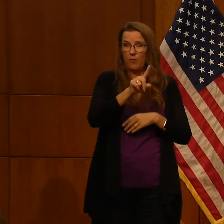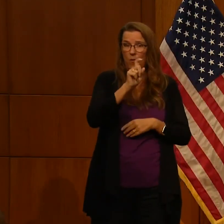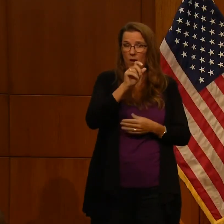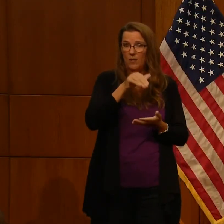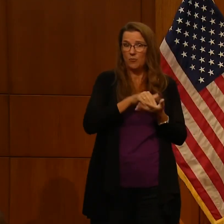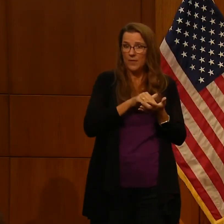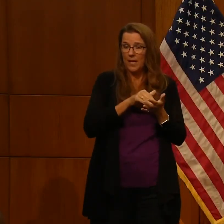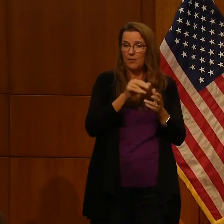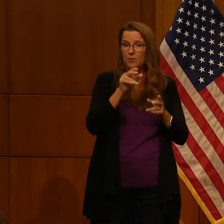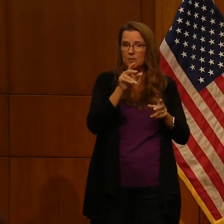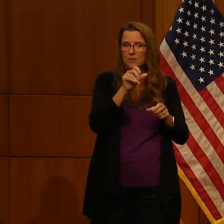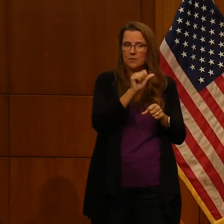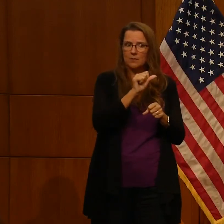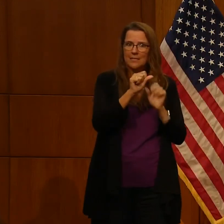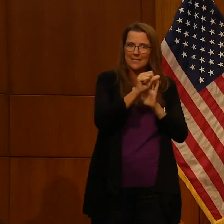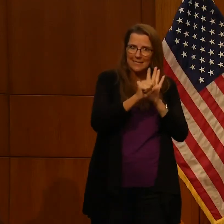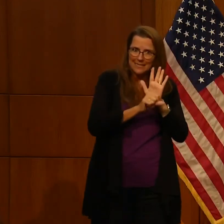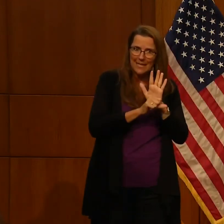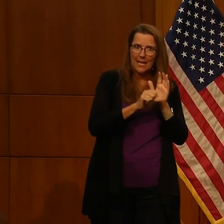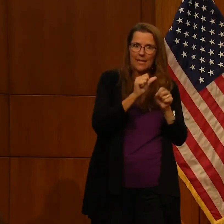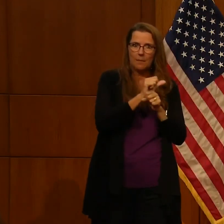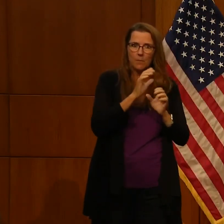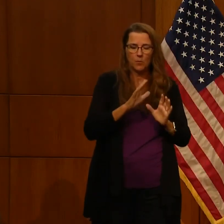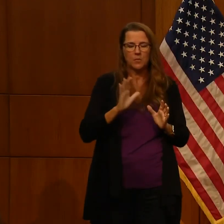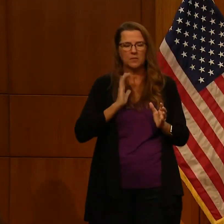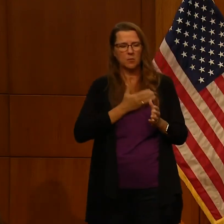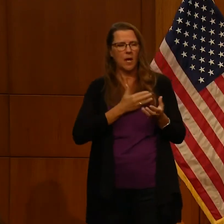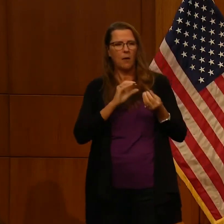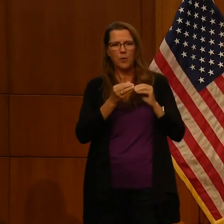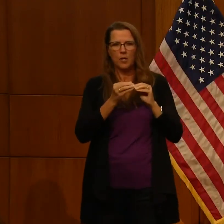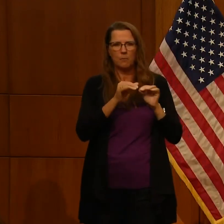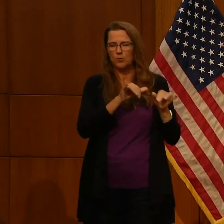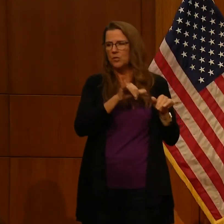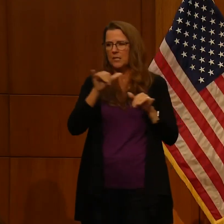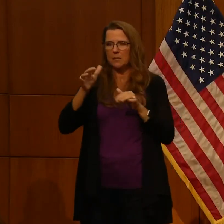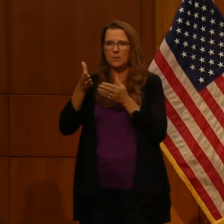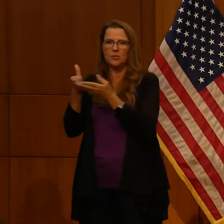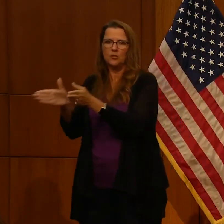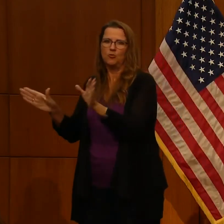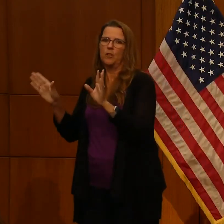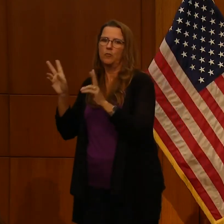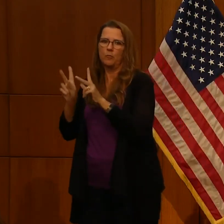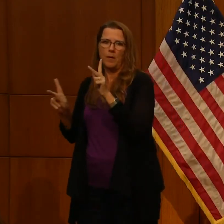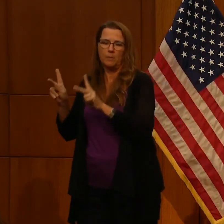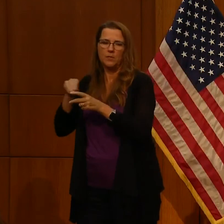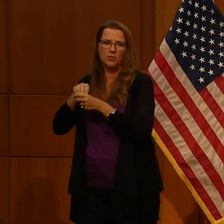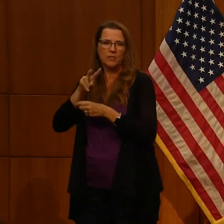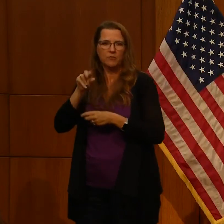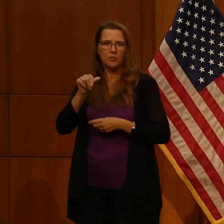FOR STATE WORKERS WE HAVE OVER 100,000 STATE WORKERS AND THE